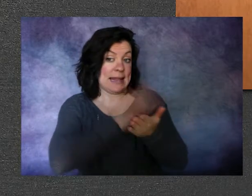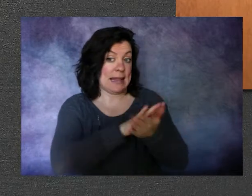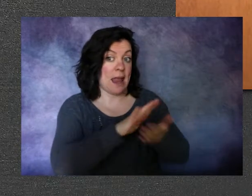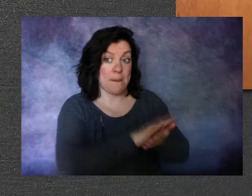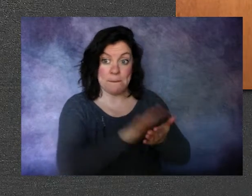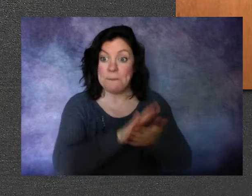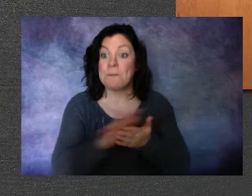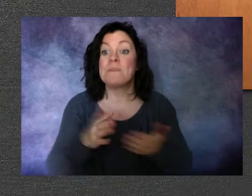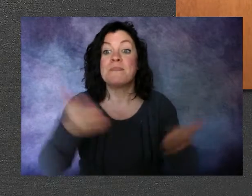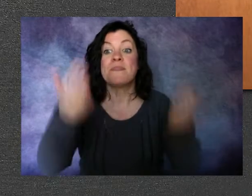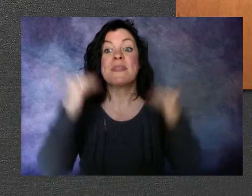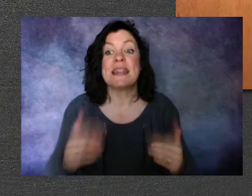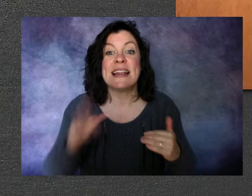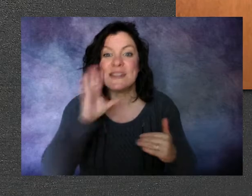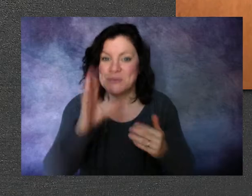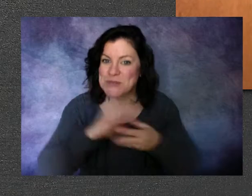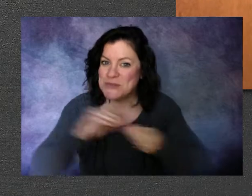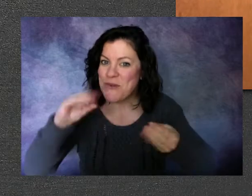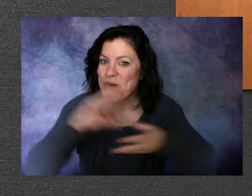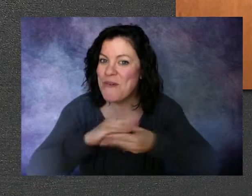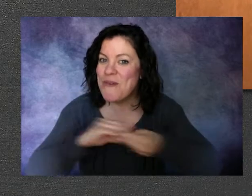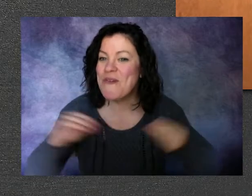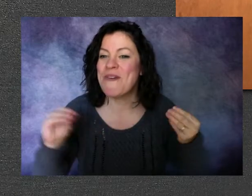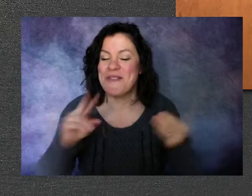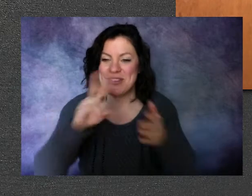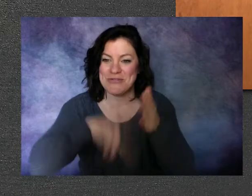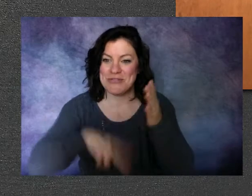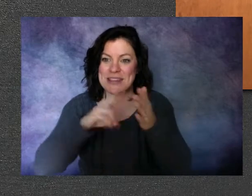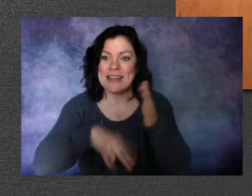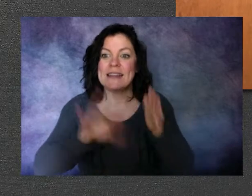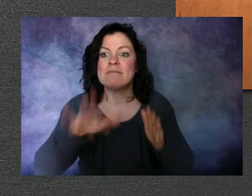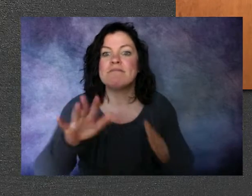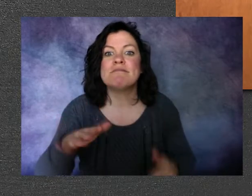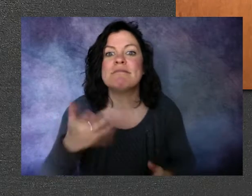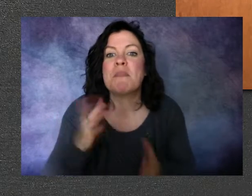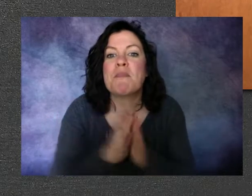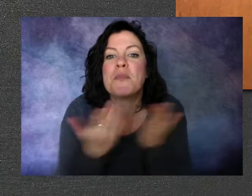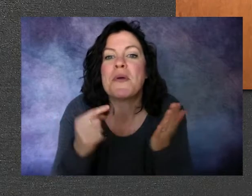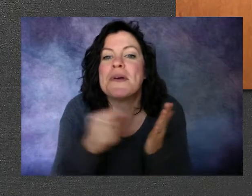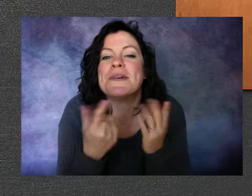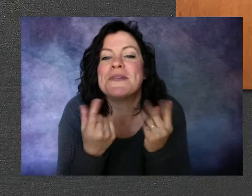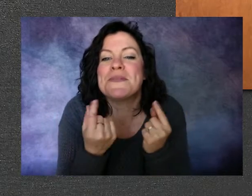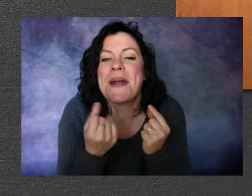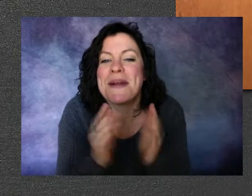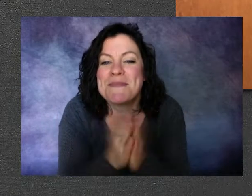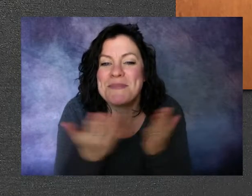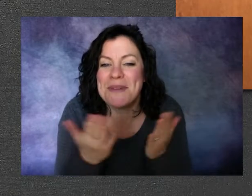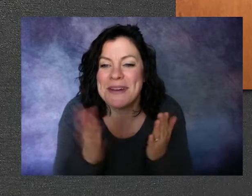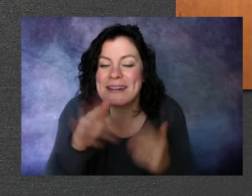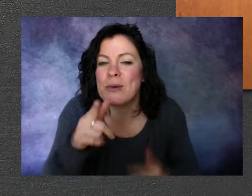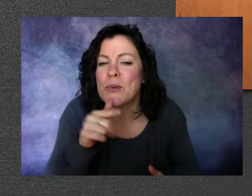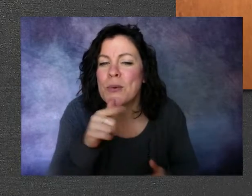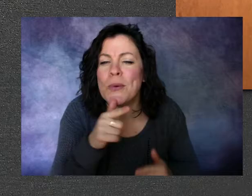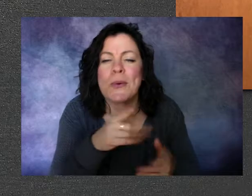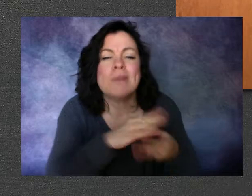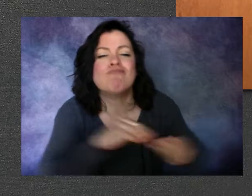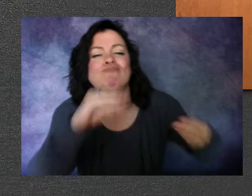because next up we have our Story Time. And guess what our book is going to be about? I'll give you a hint.